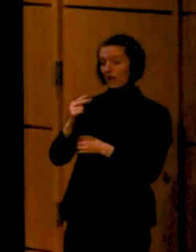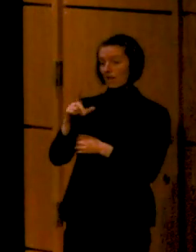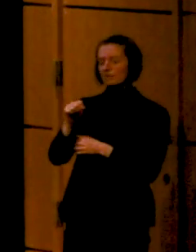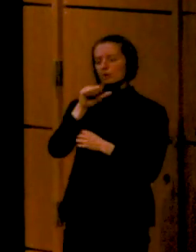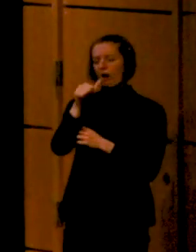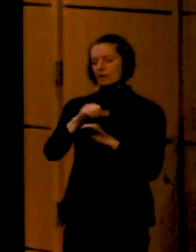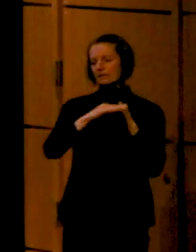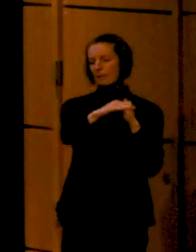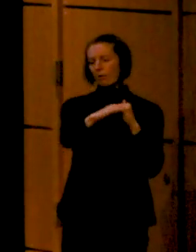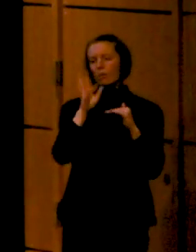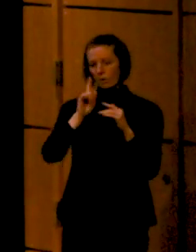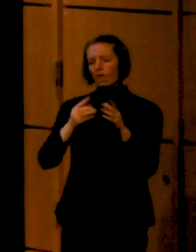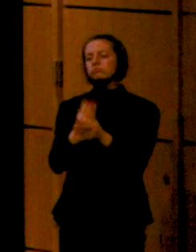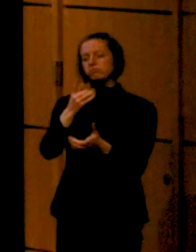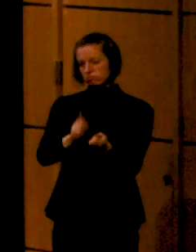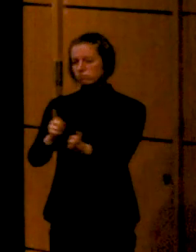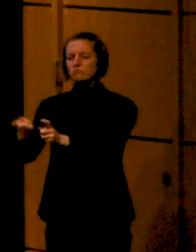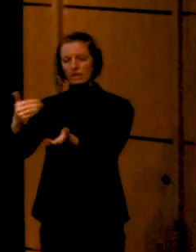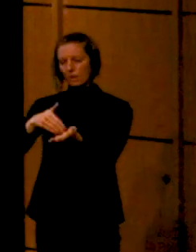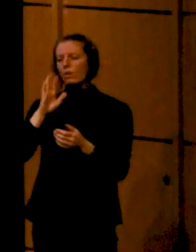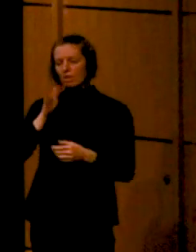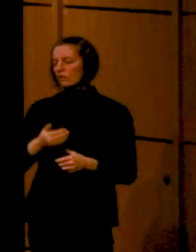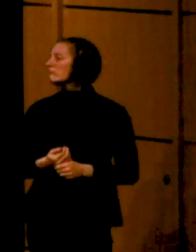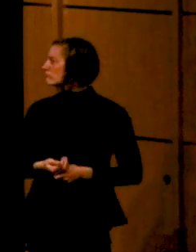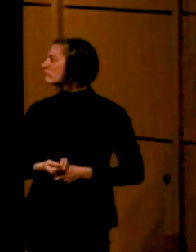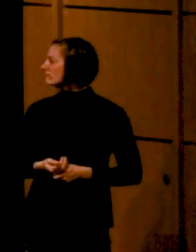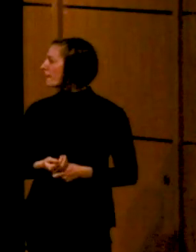they will change again.